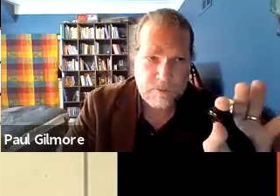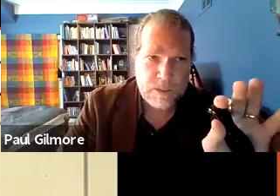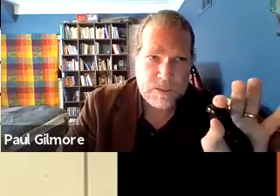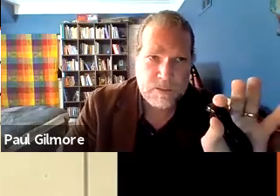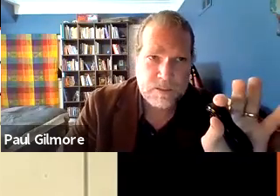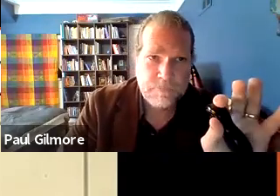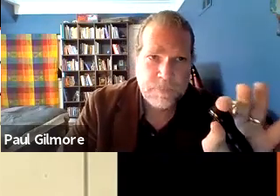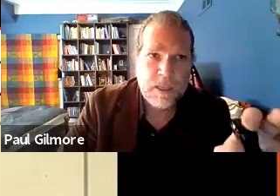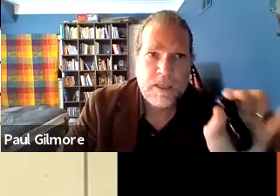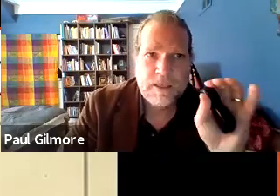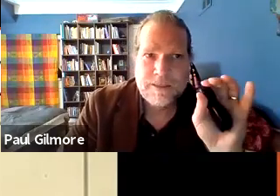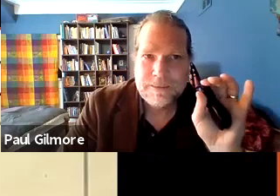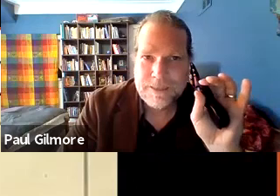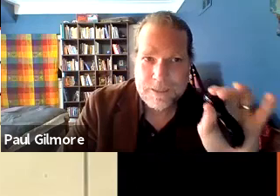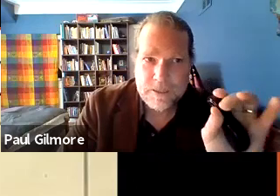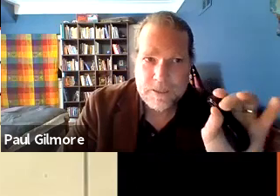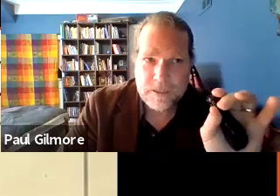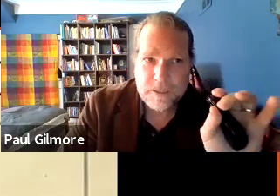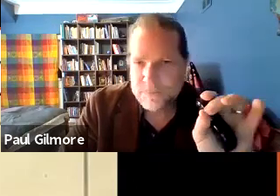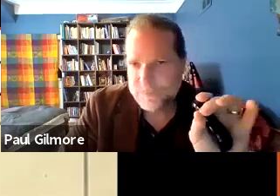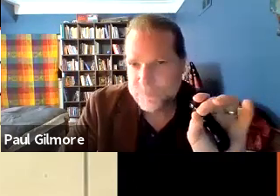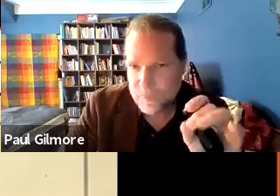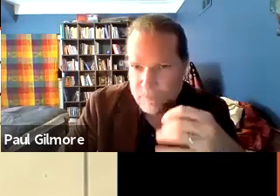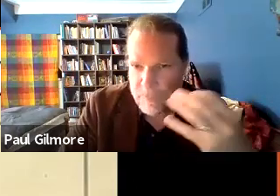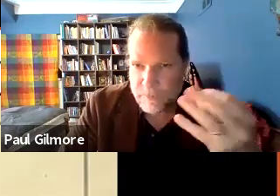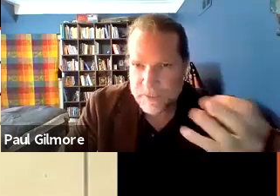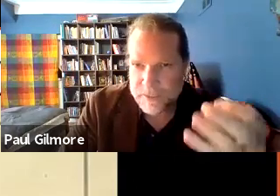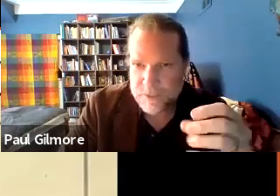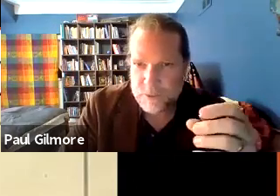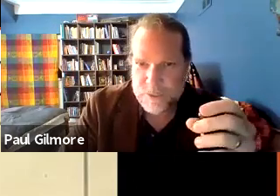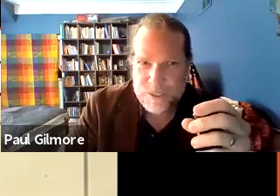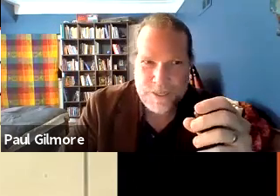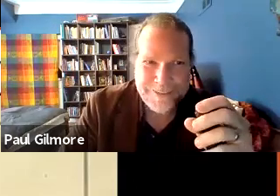could never be a citizen. The kicker here is, and maybe I'm getting into too much detail